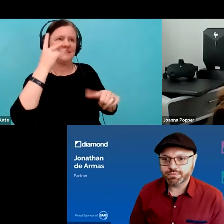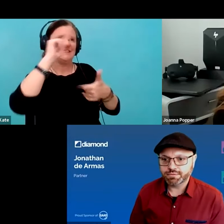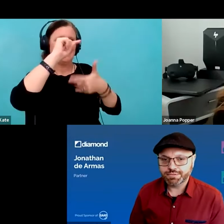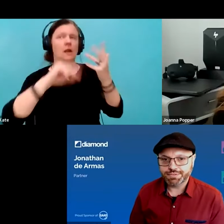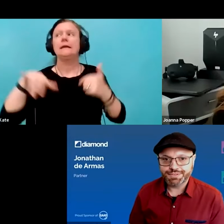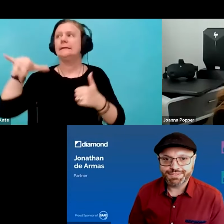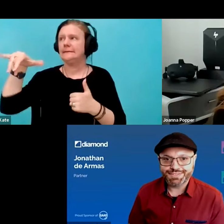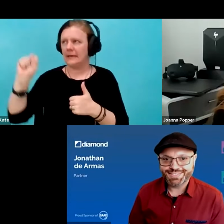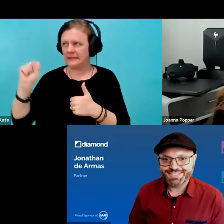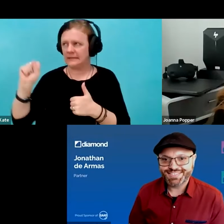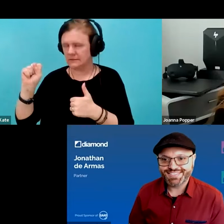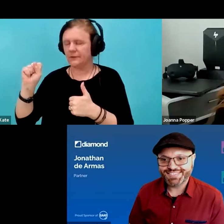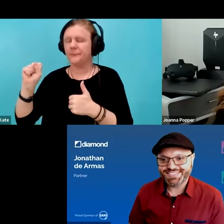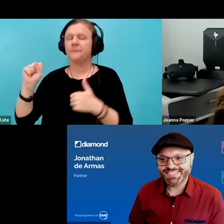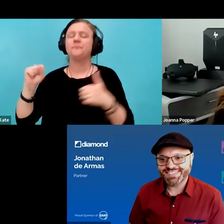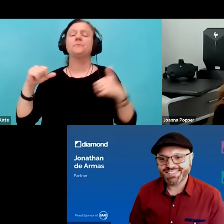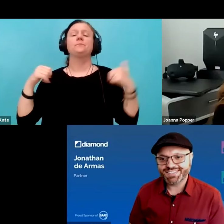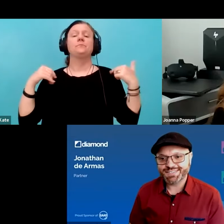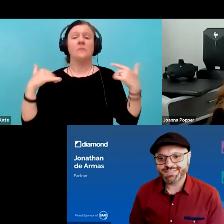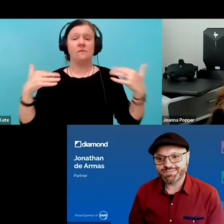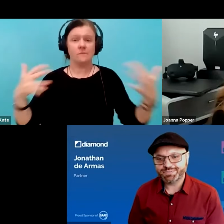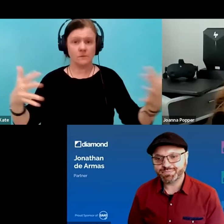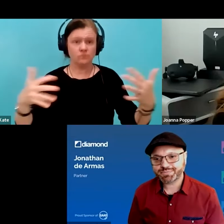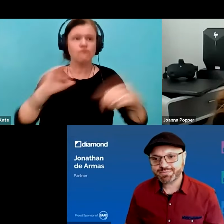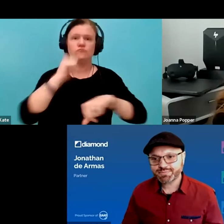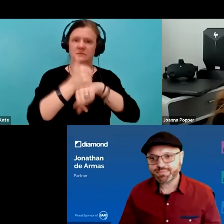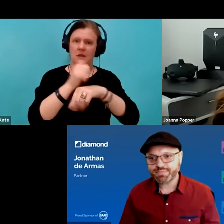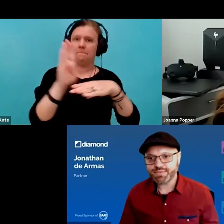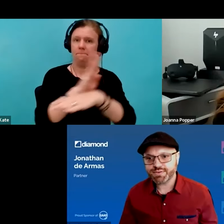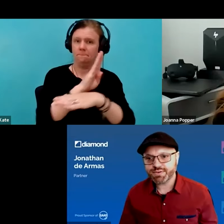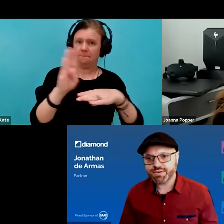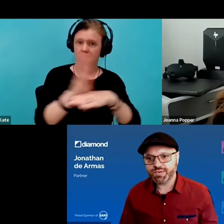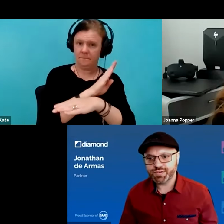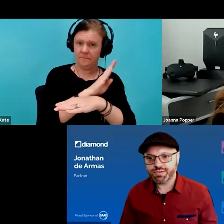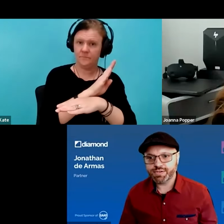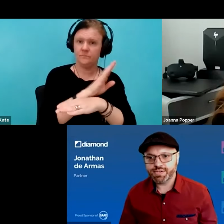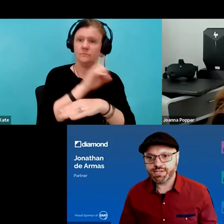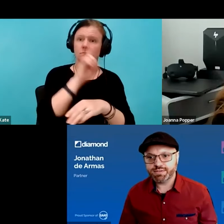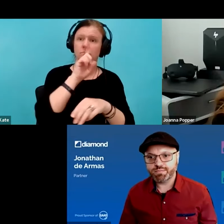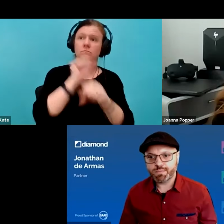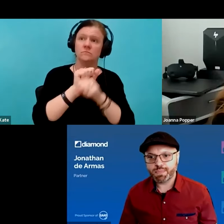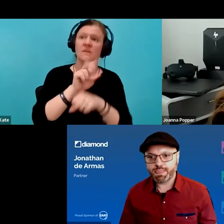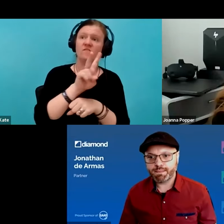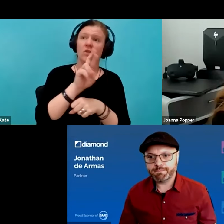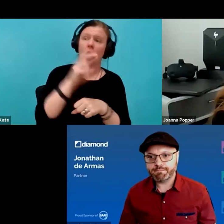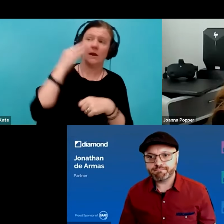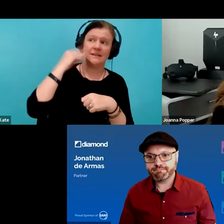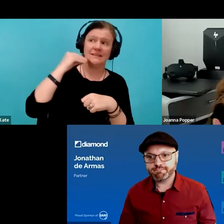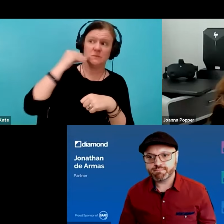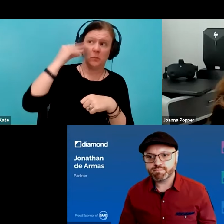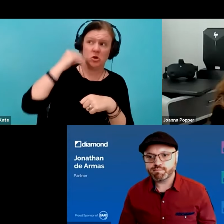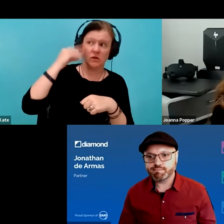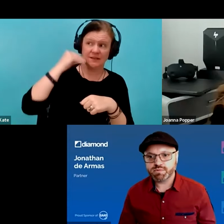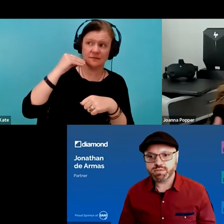Joanna Popper: And then she went on to create this company that puts you inside a VR experience. They're each called a lab